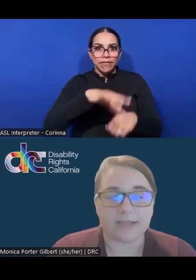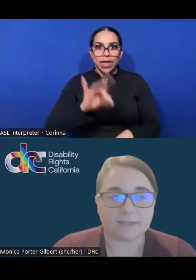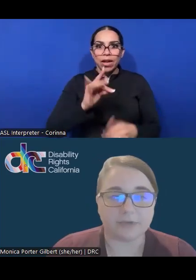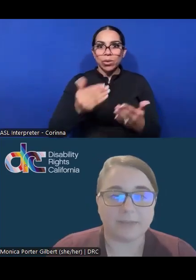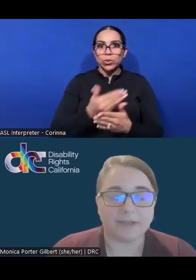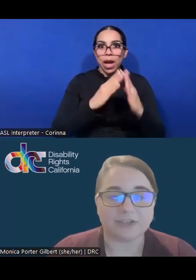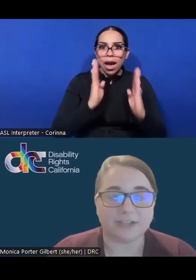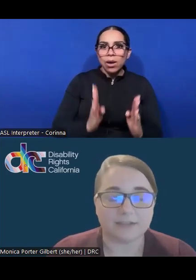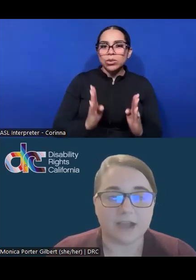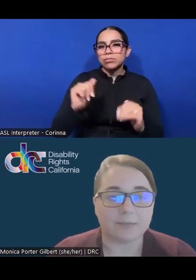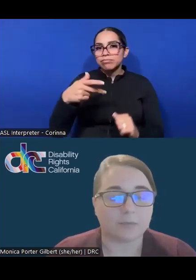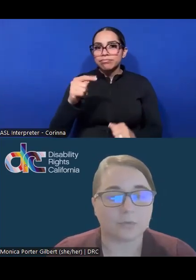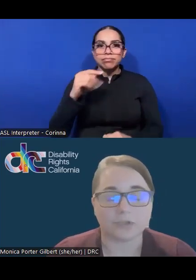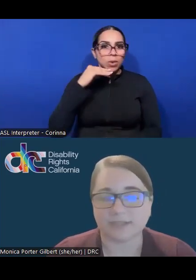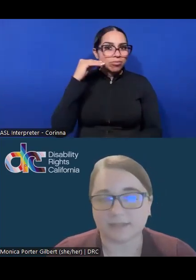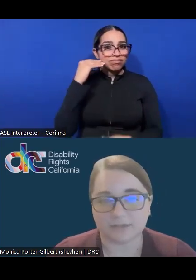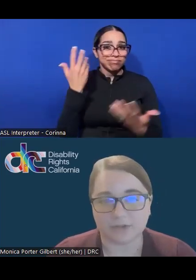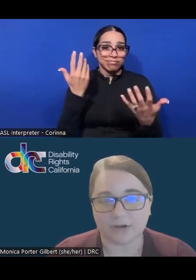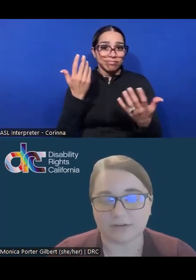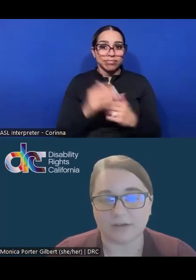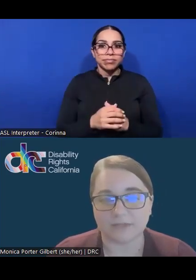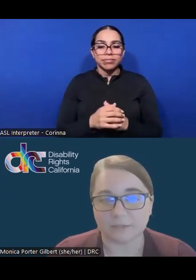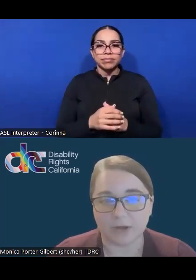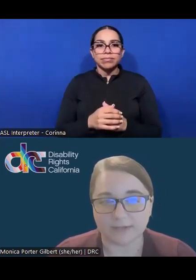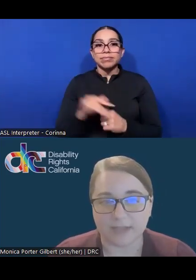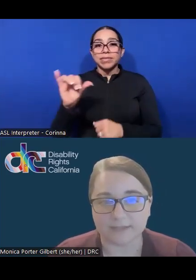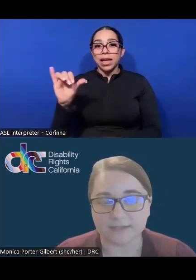As Sabrina mentioned at the top, we're just at the start of this process.